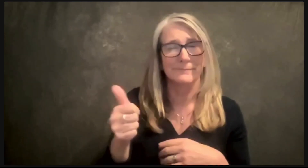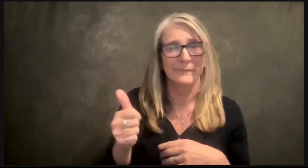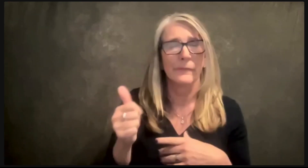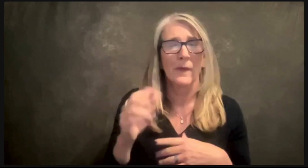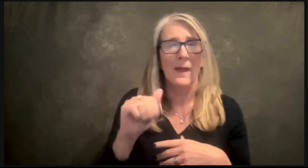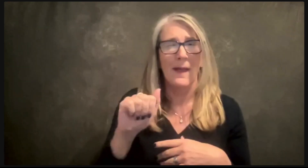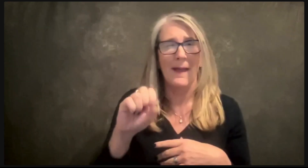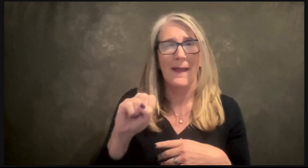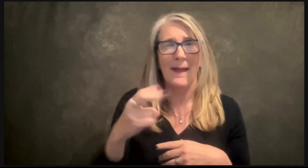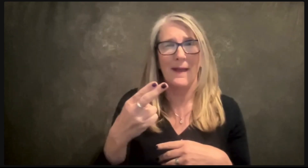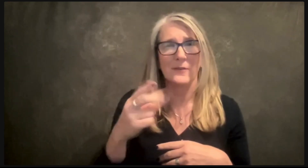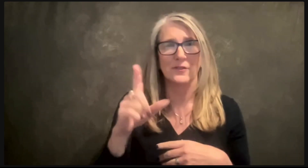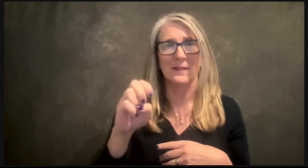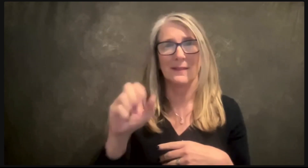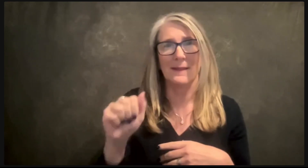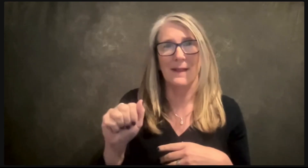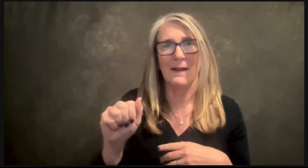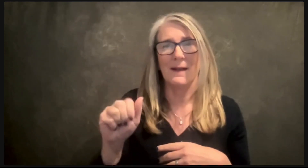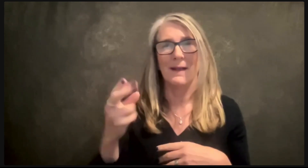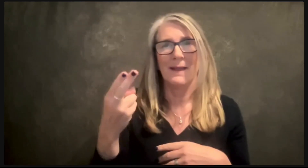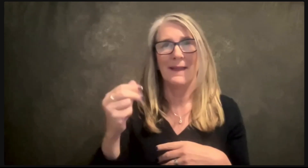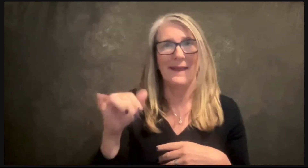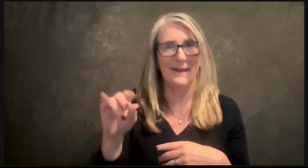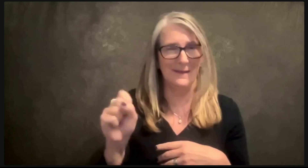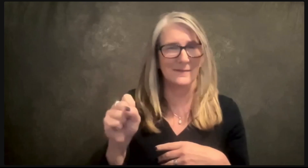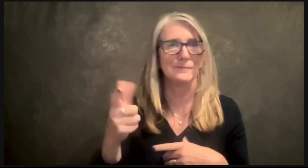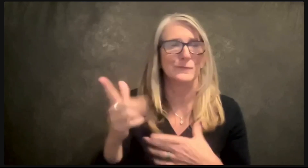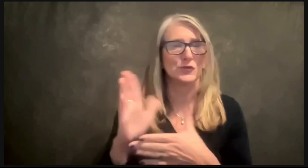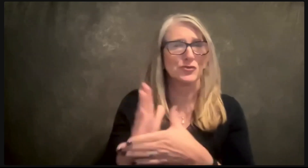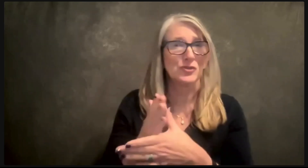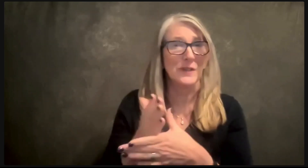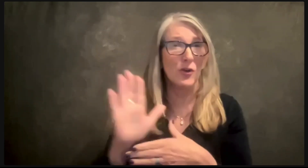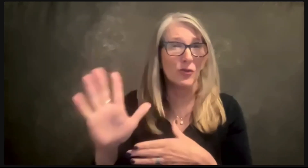a video of Ashley Hayes sharing her experience